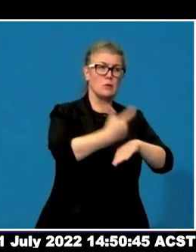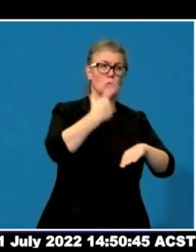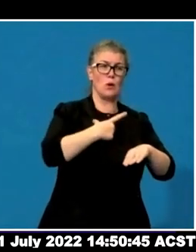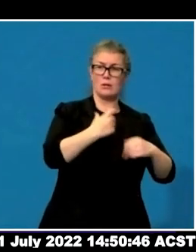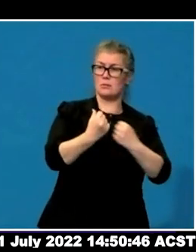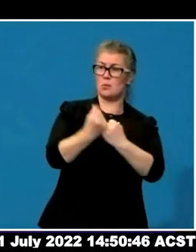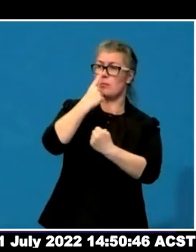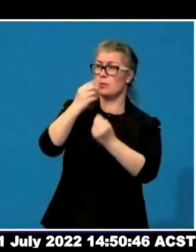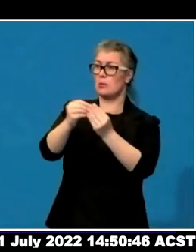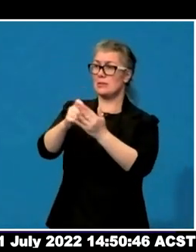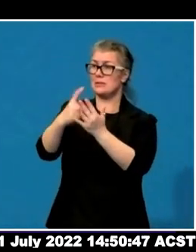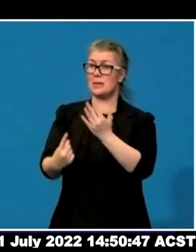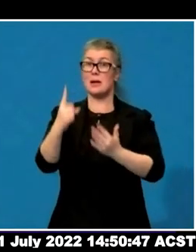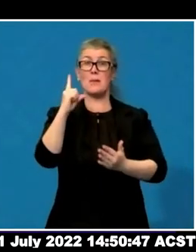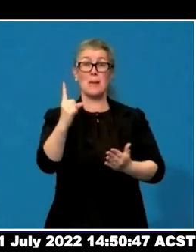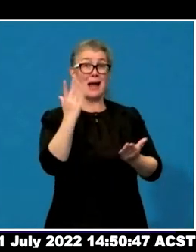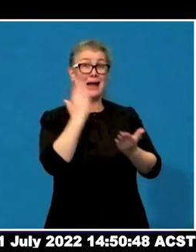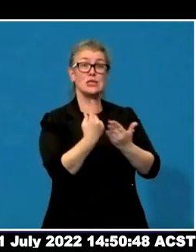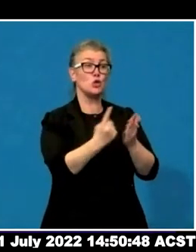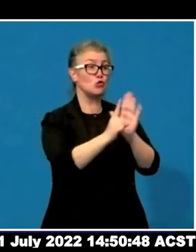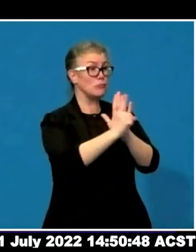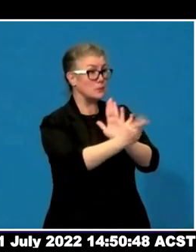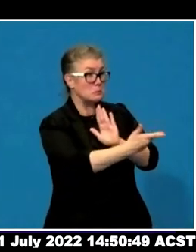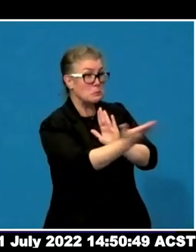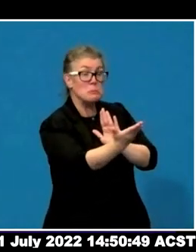perhaps doesn't have much representation for people with disability in its management?